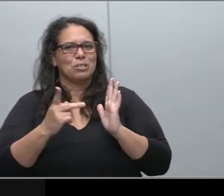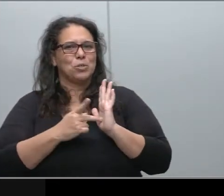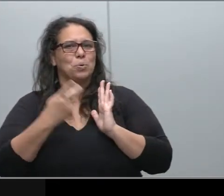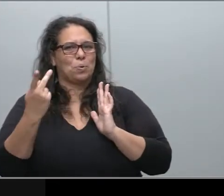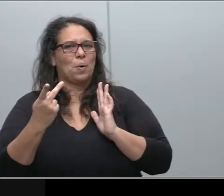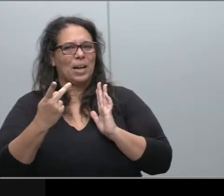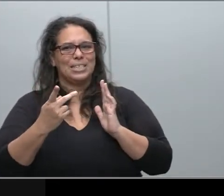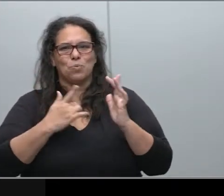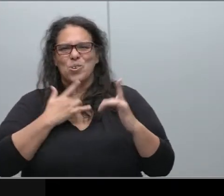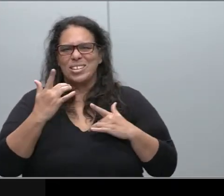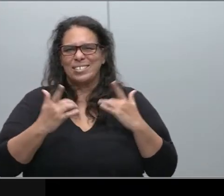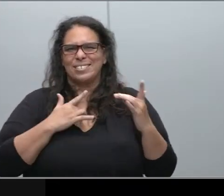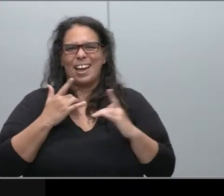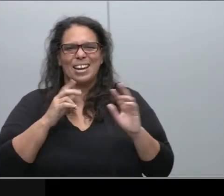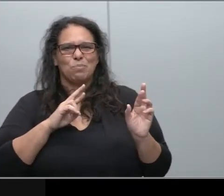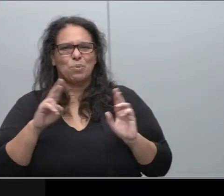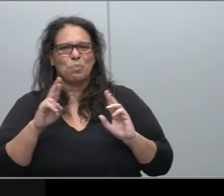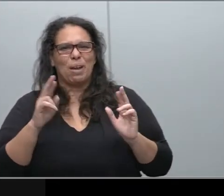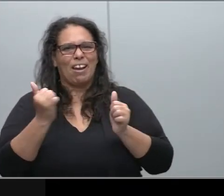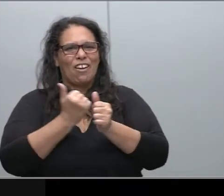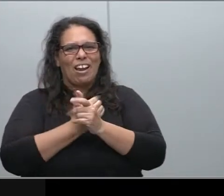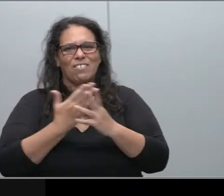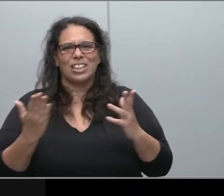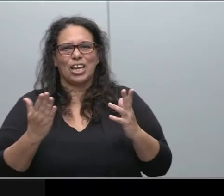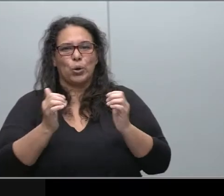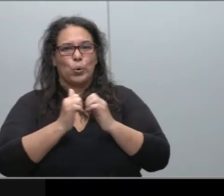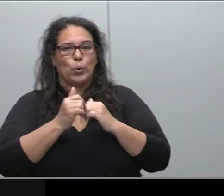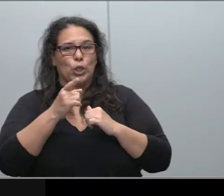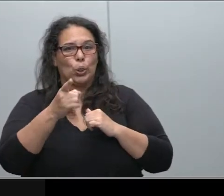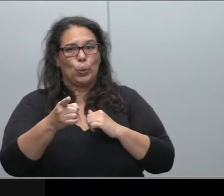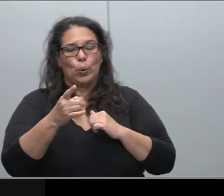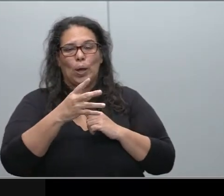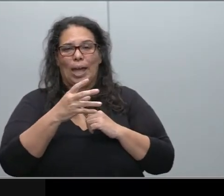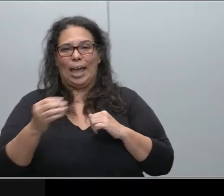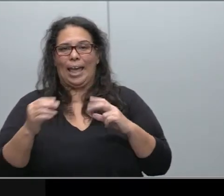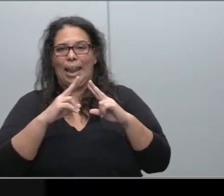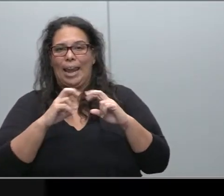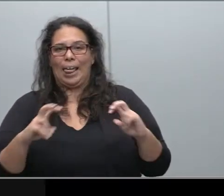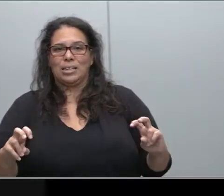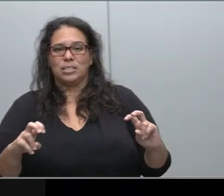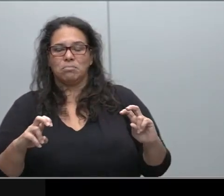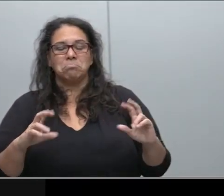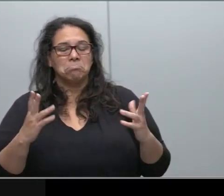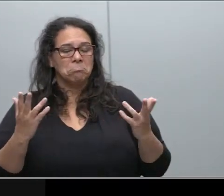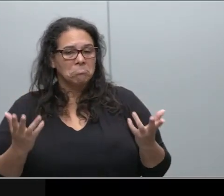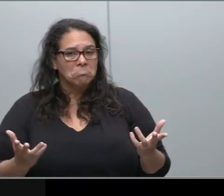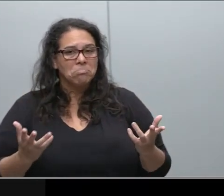We have an expansion of school-based mental health. And so for more than a decade, our district has worked